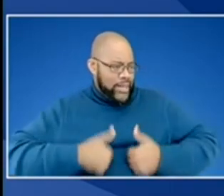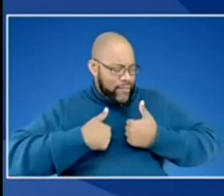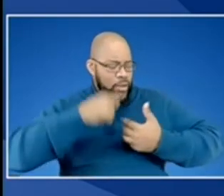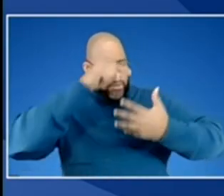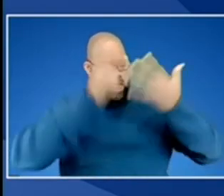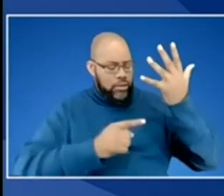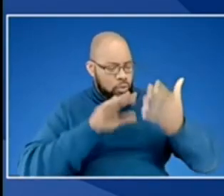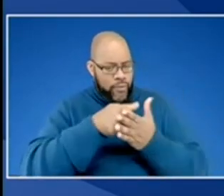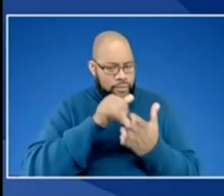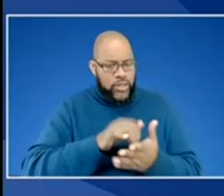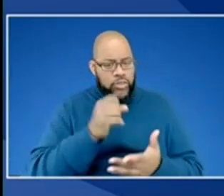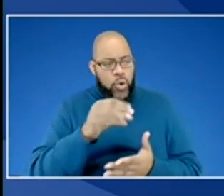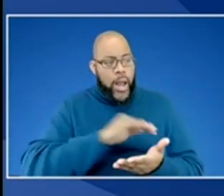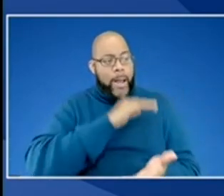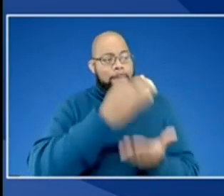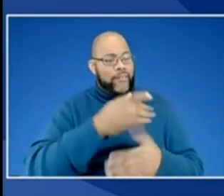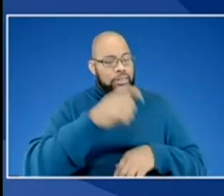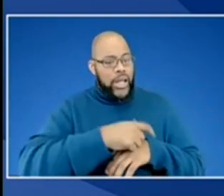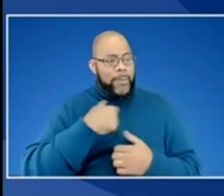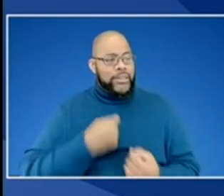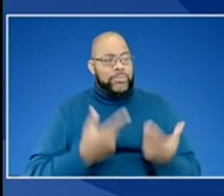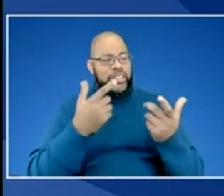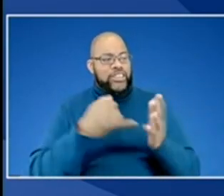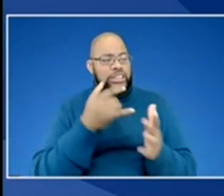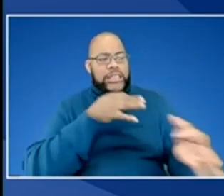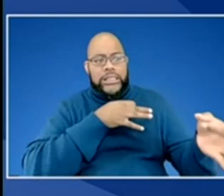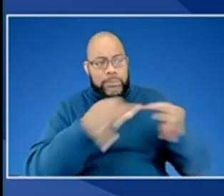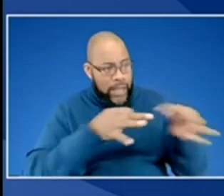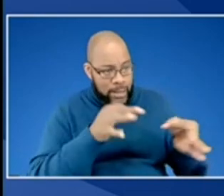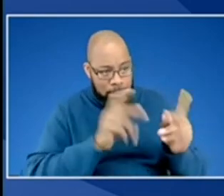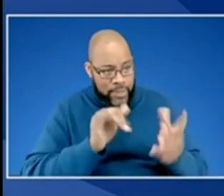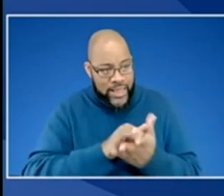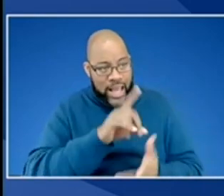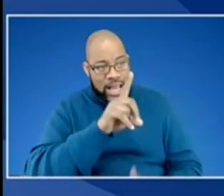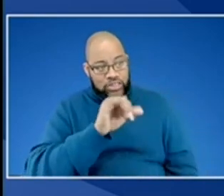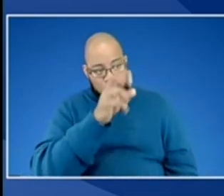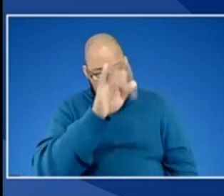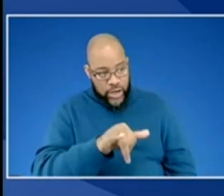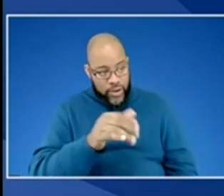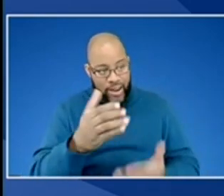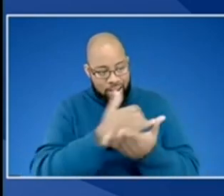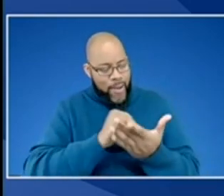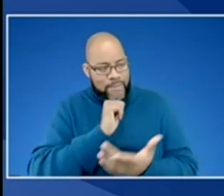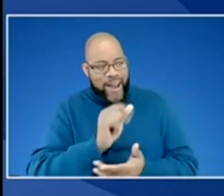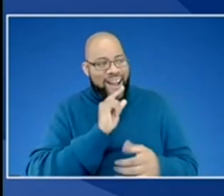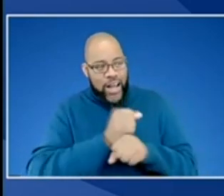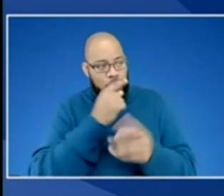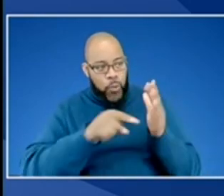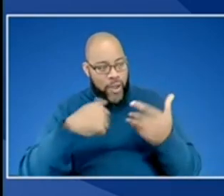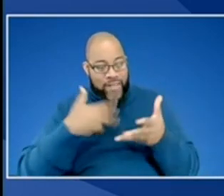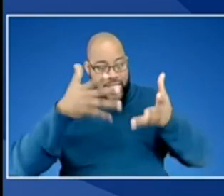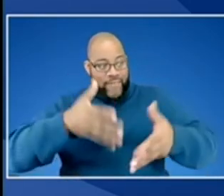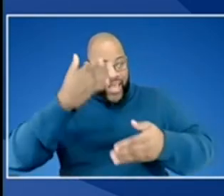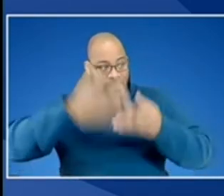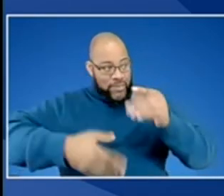So the amount of time that I spend just explaining to people that discretionary income is not actually what you have left at the end of the month, but is rather a